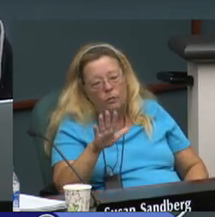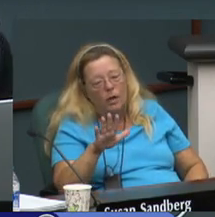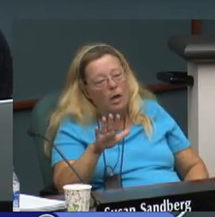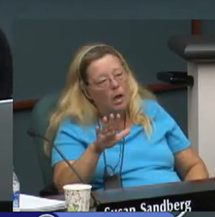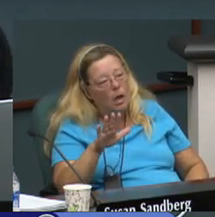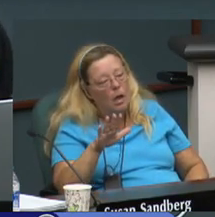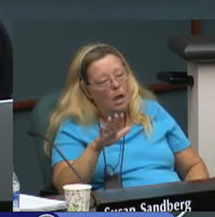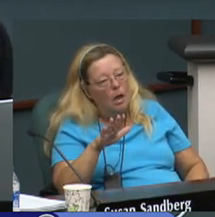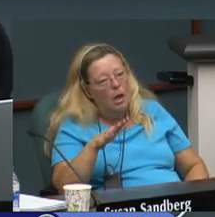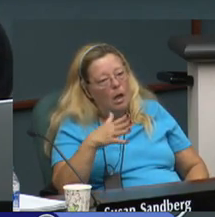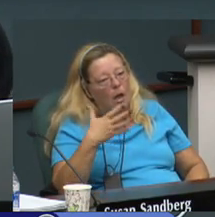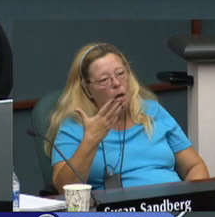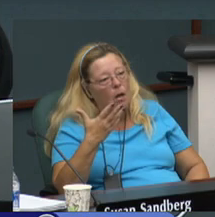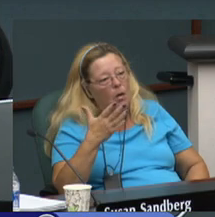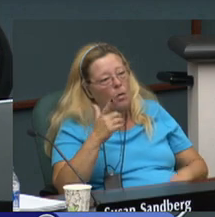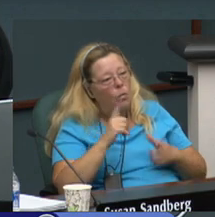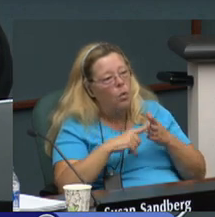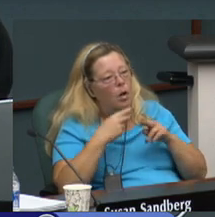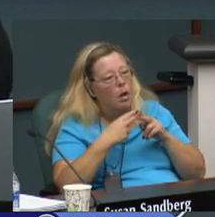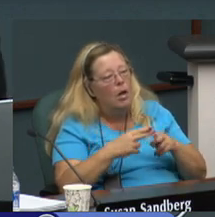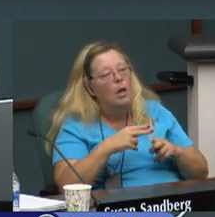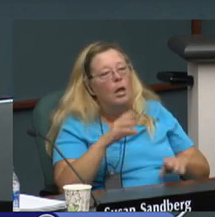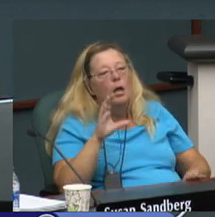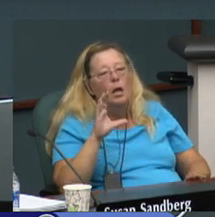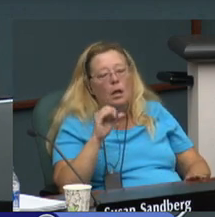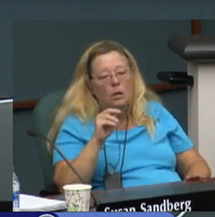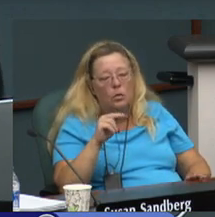what do you call it conditional use conditional uses were approved but there